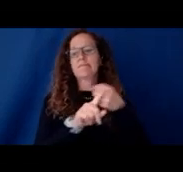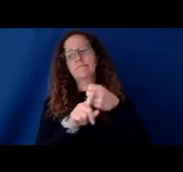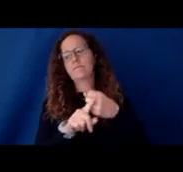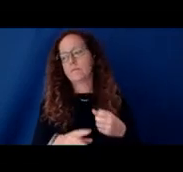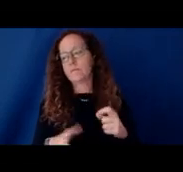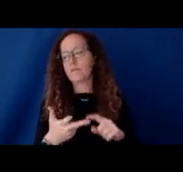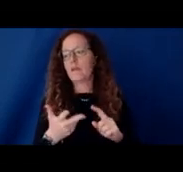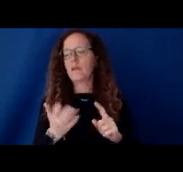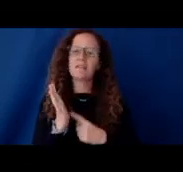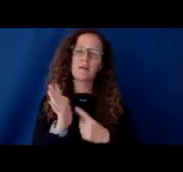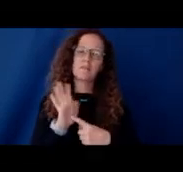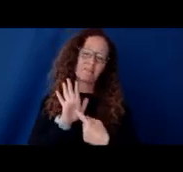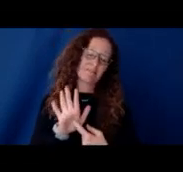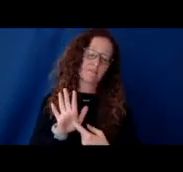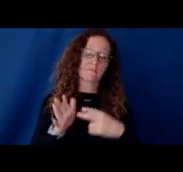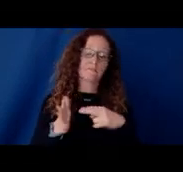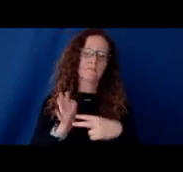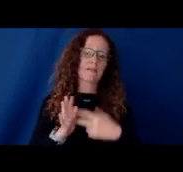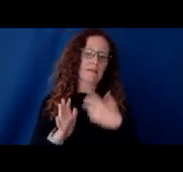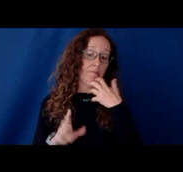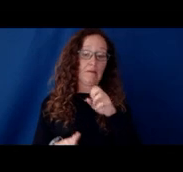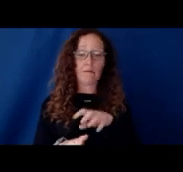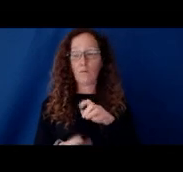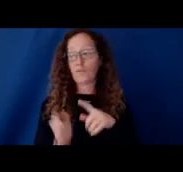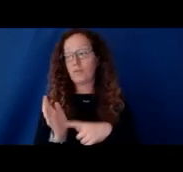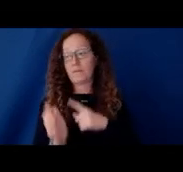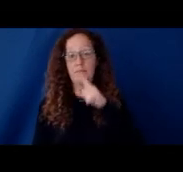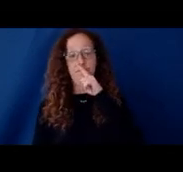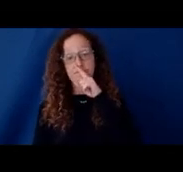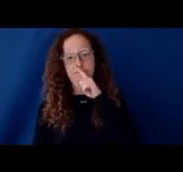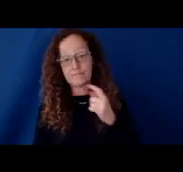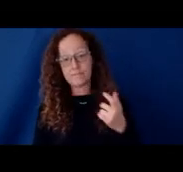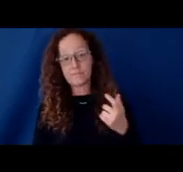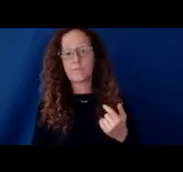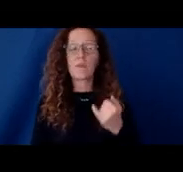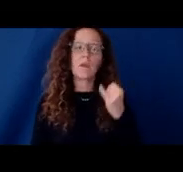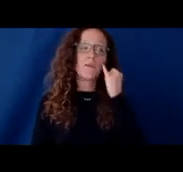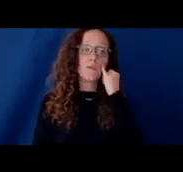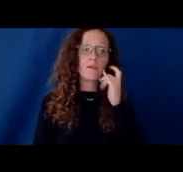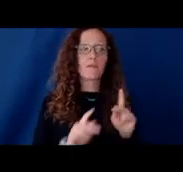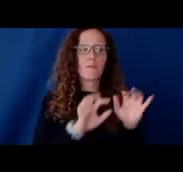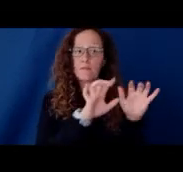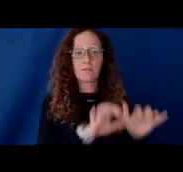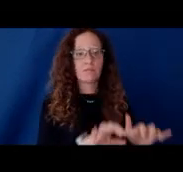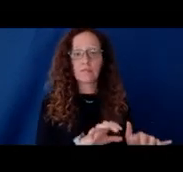if there isn't a way for the people who are transcribing the information to understand heat